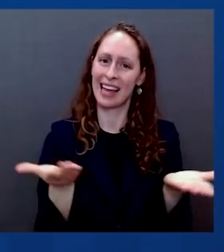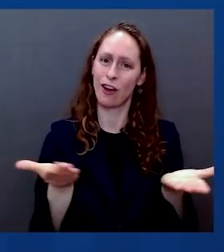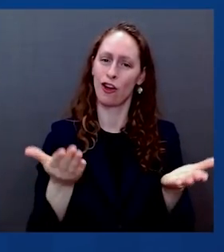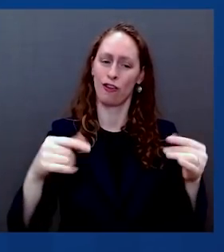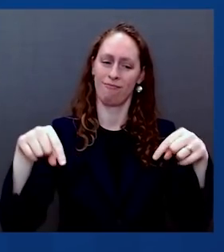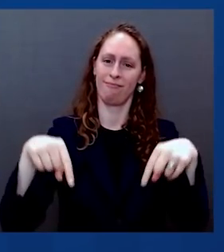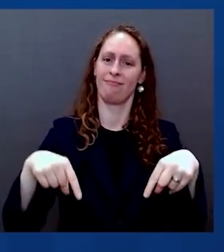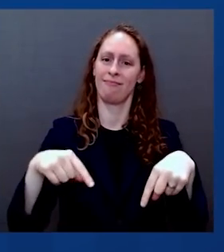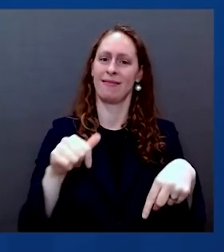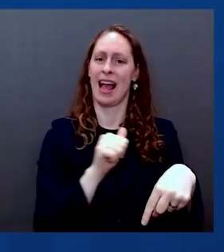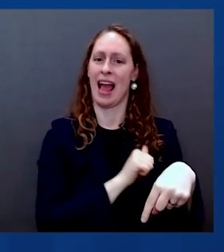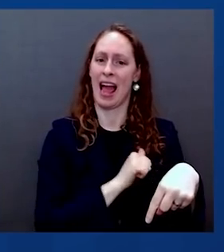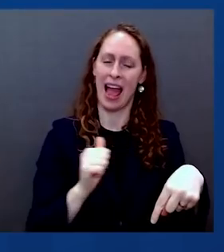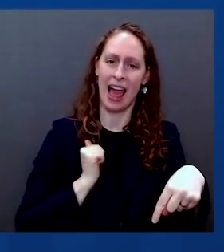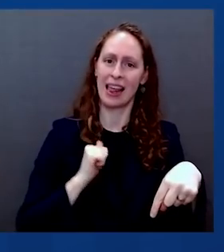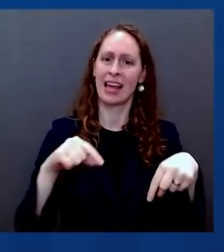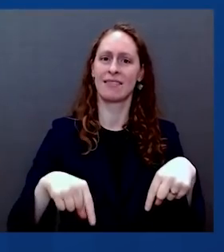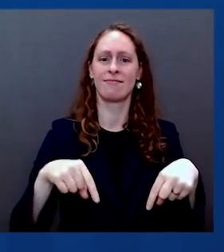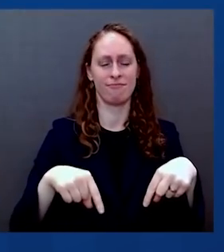by the great congressman John Lewis